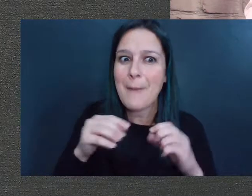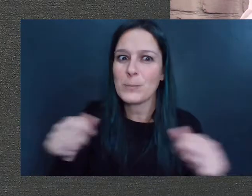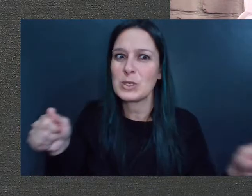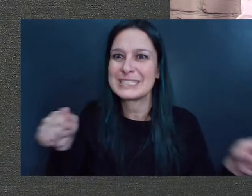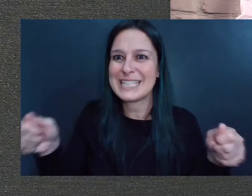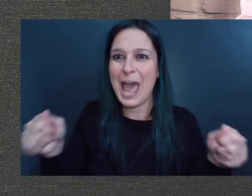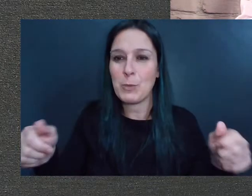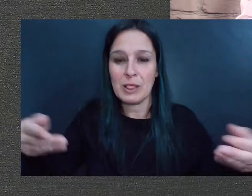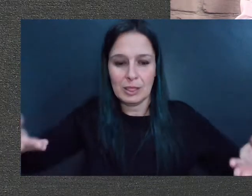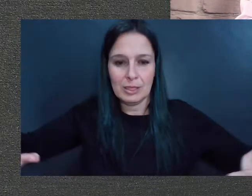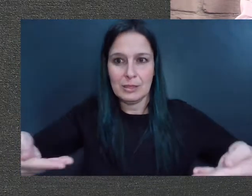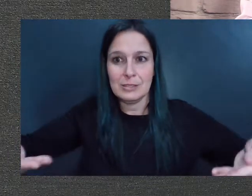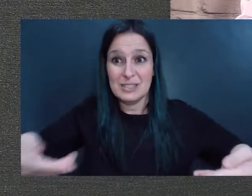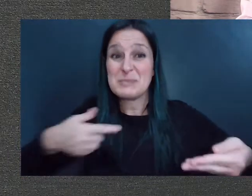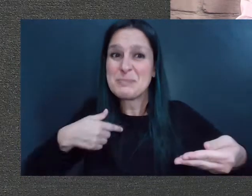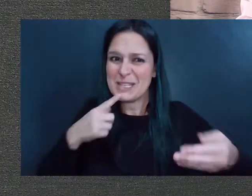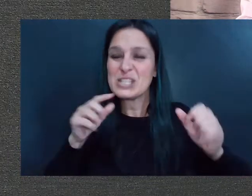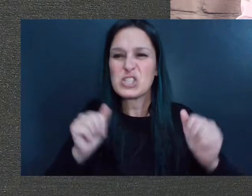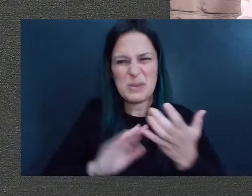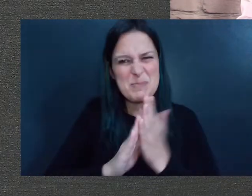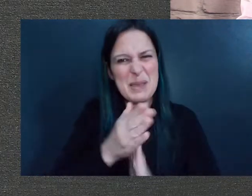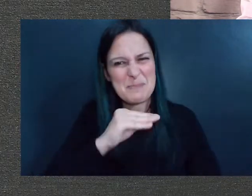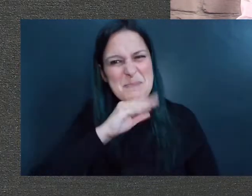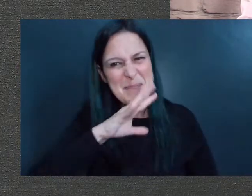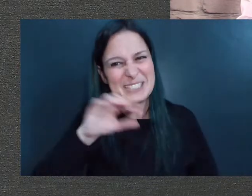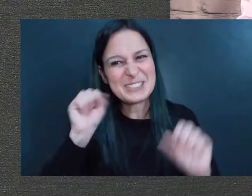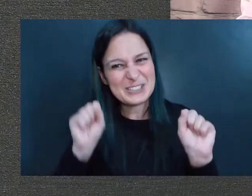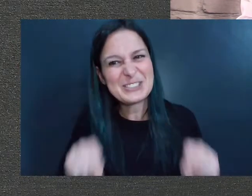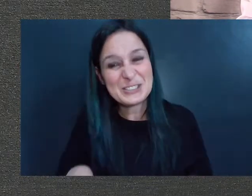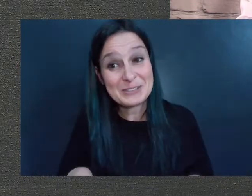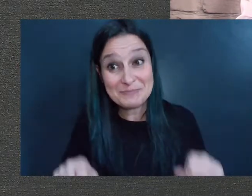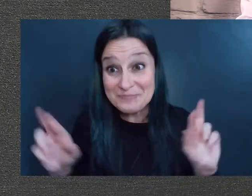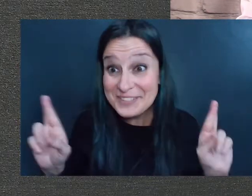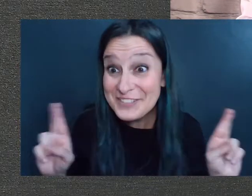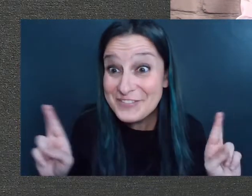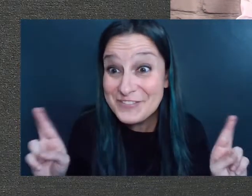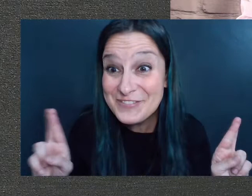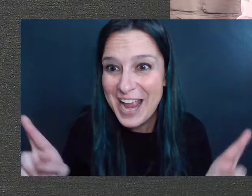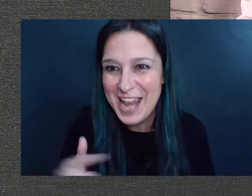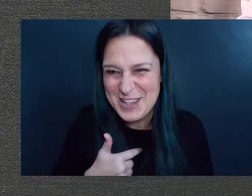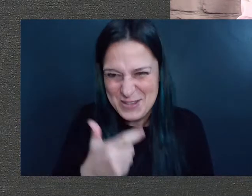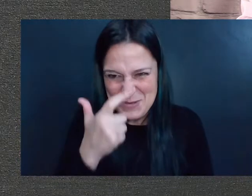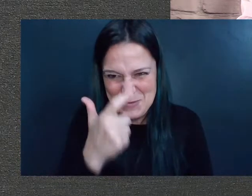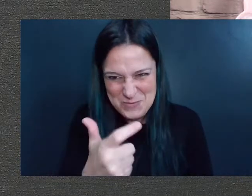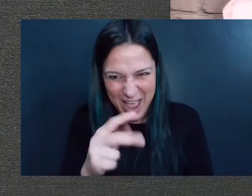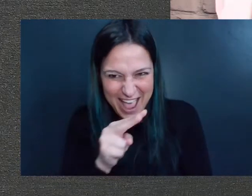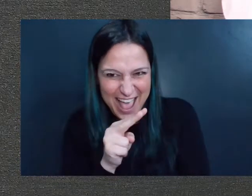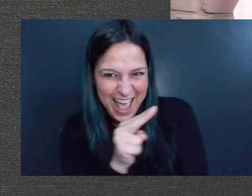'cause this could get messy. Are you ready? Watch closely.